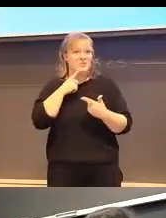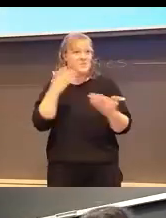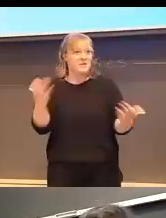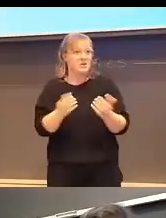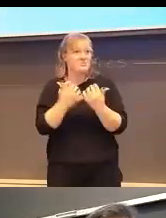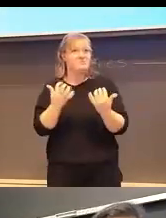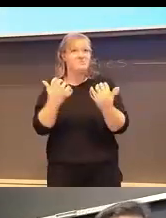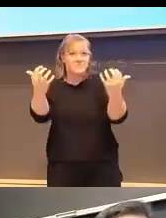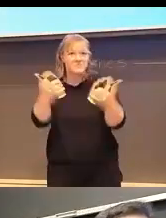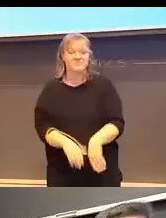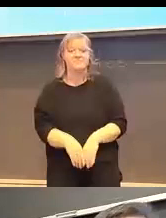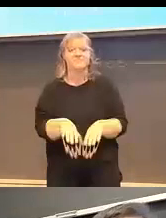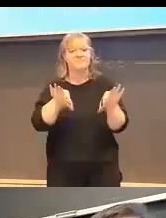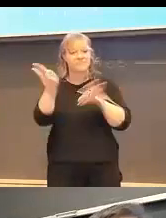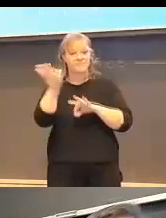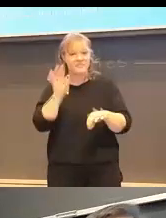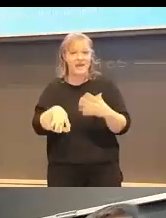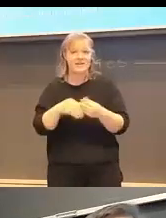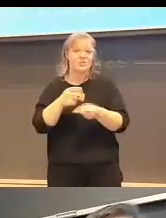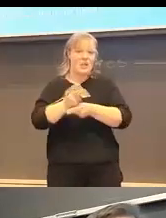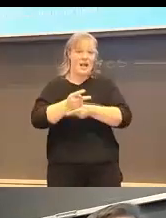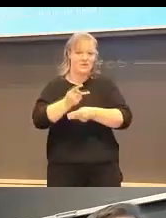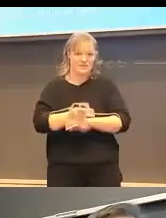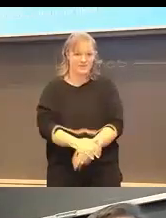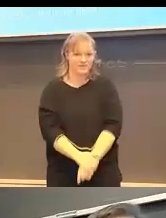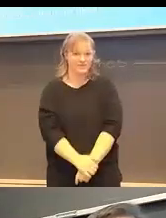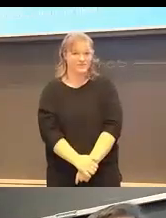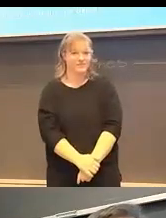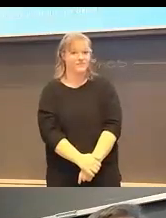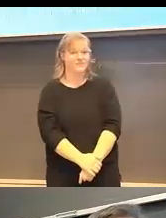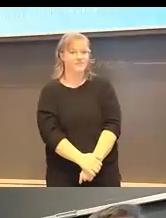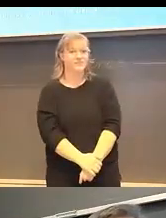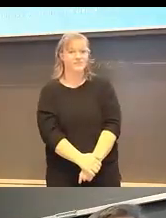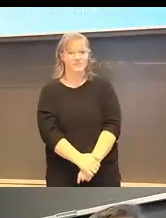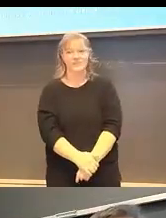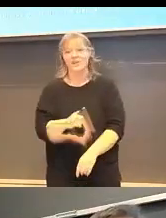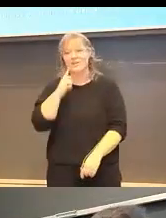I'm going to just walk us through some additional housekeeping here for the sake of everyone's cus